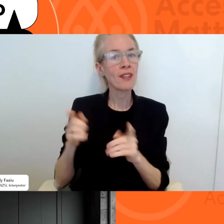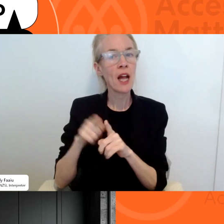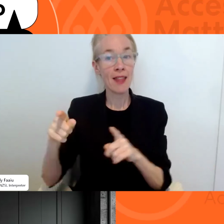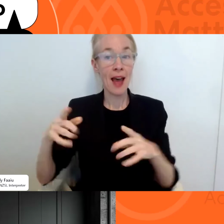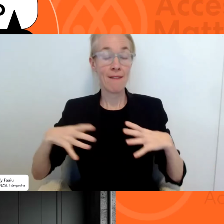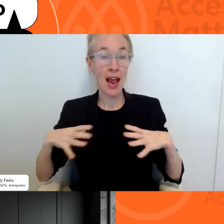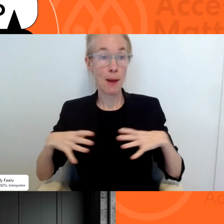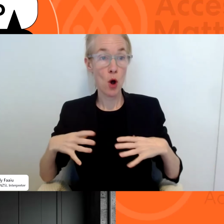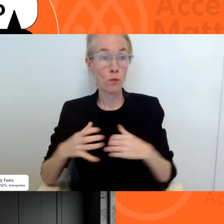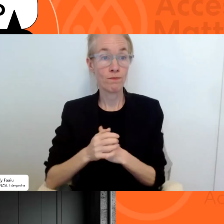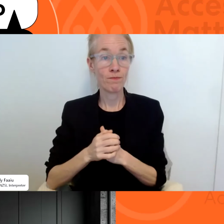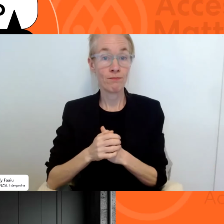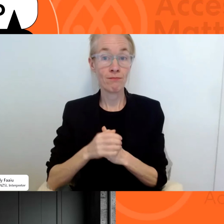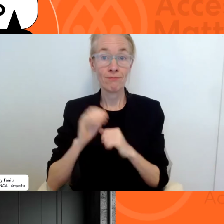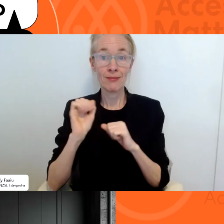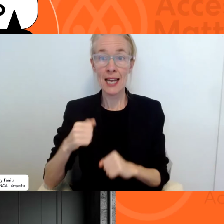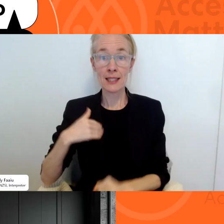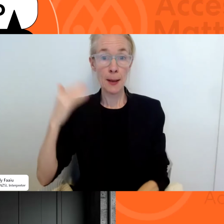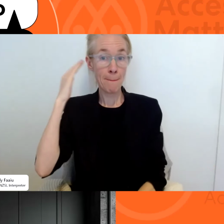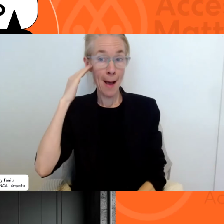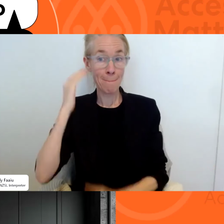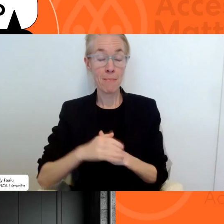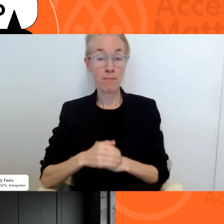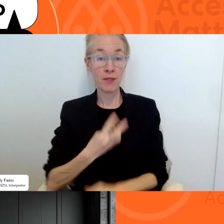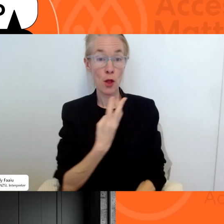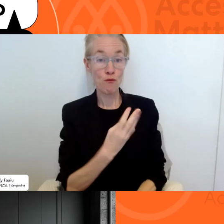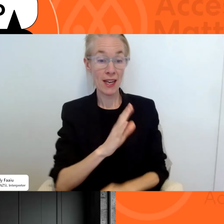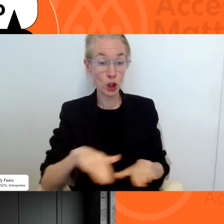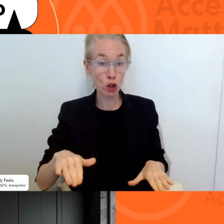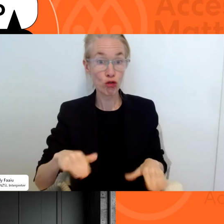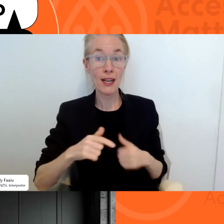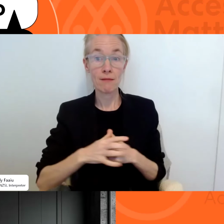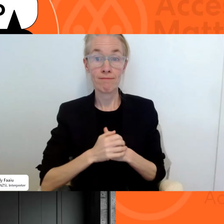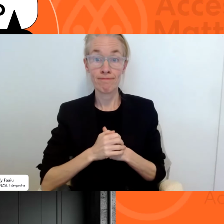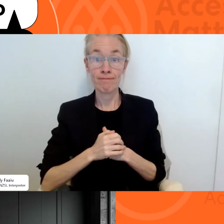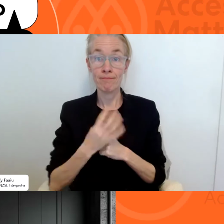kids, while I work 40 hours a week, while I run around to birthday